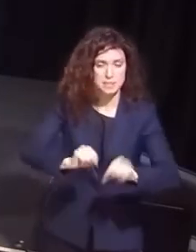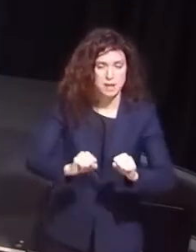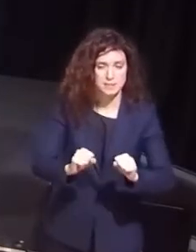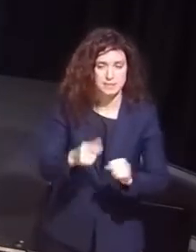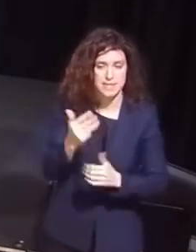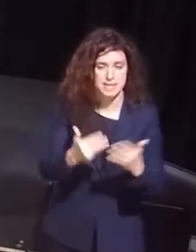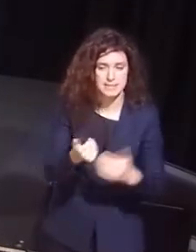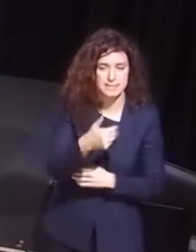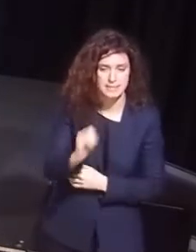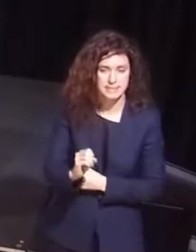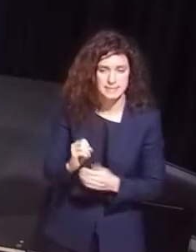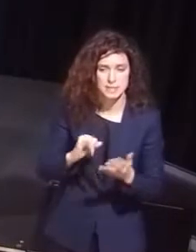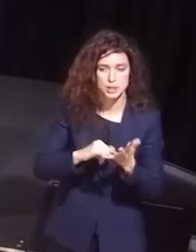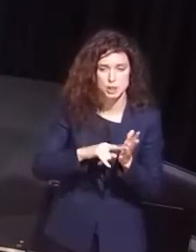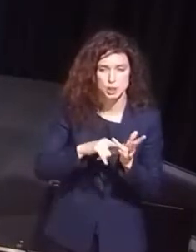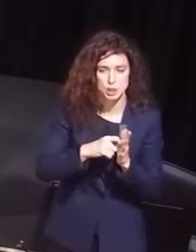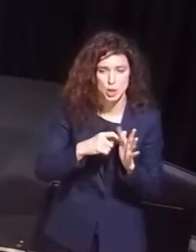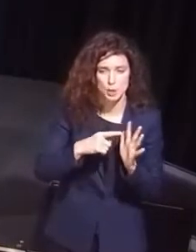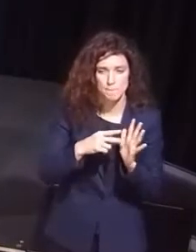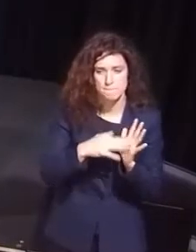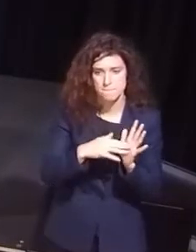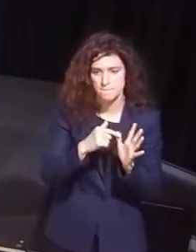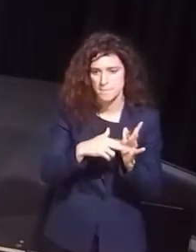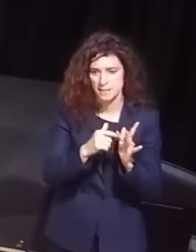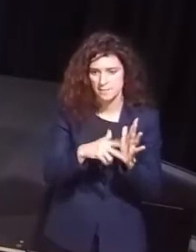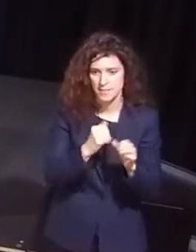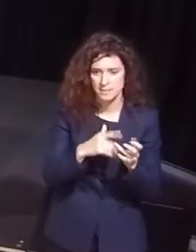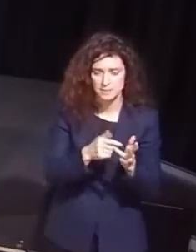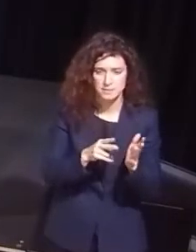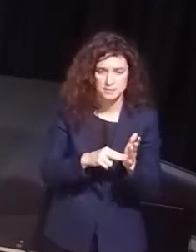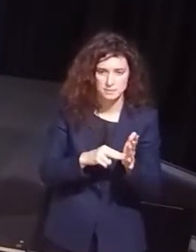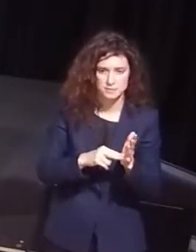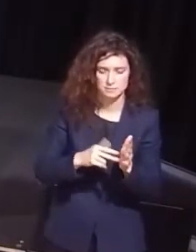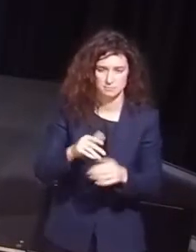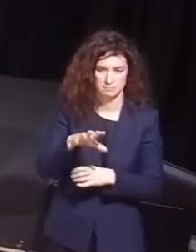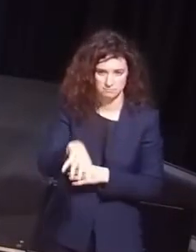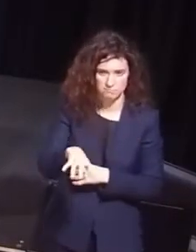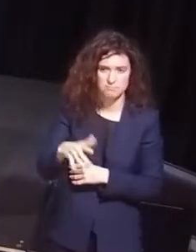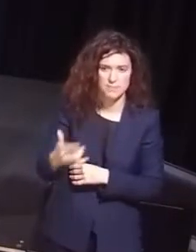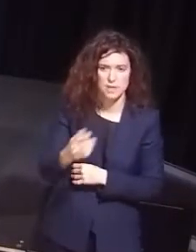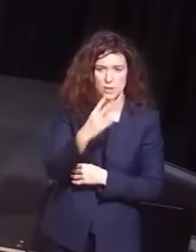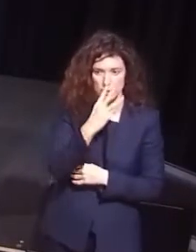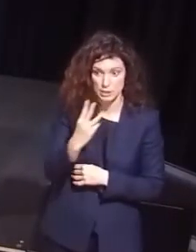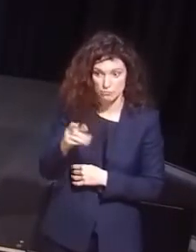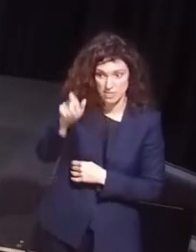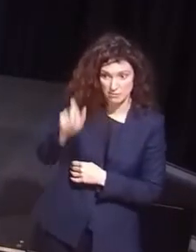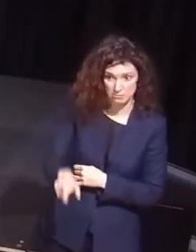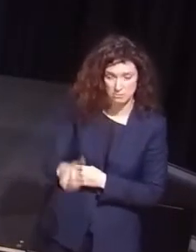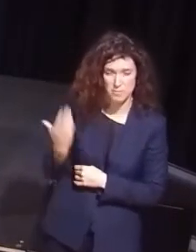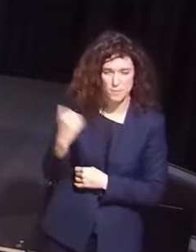at Stoke Mandeville's National Spinal Injuries Centre, when a 33 year-old patient, an ex-soldier, Ian Pritchard,